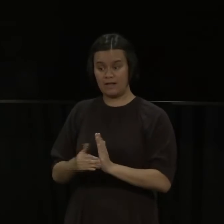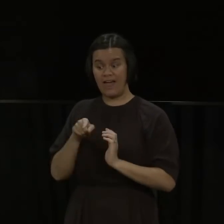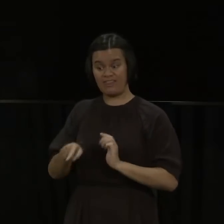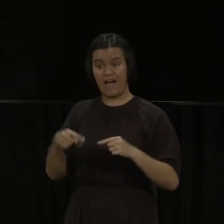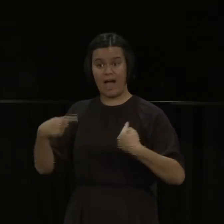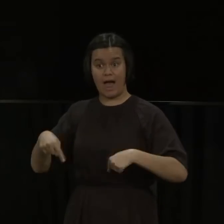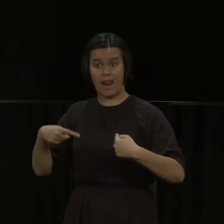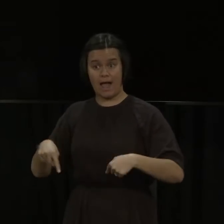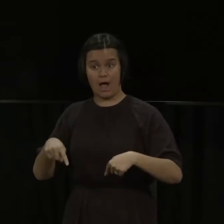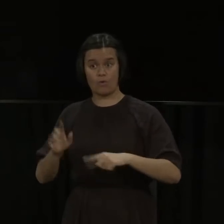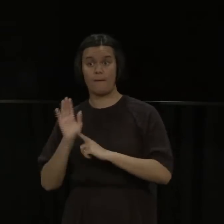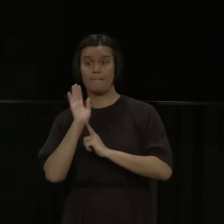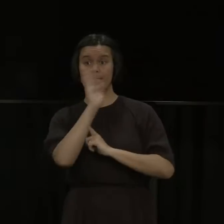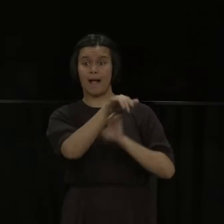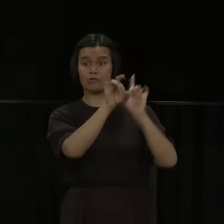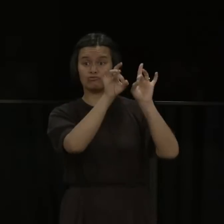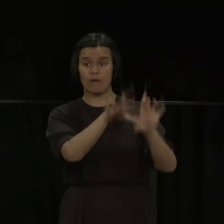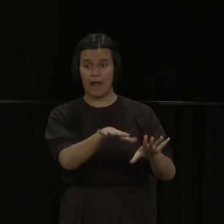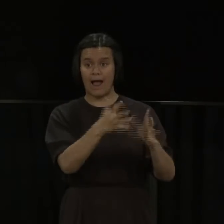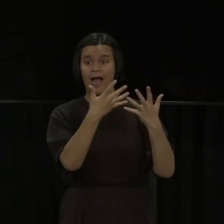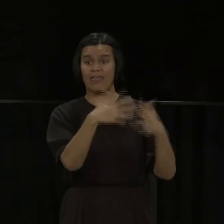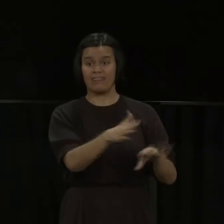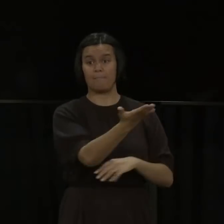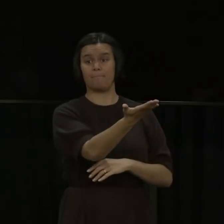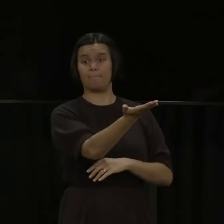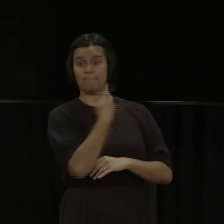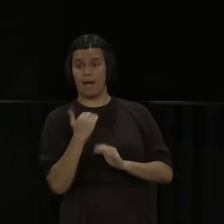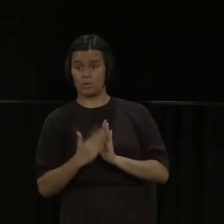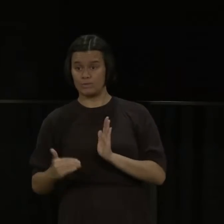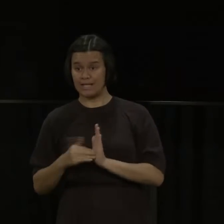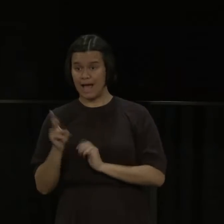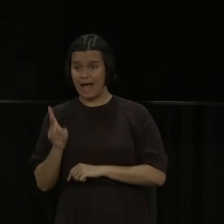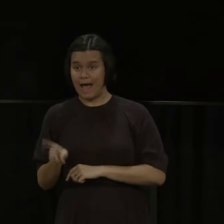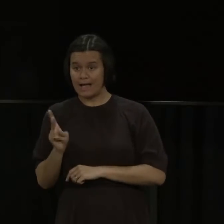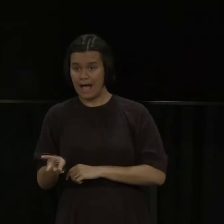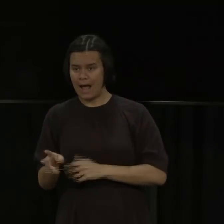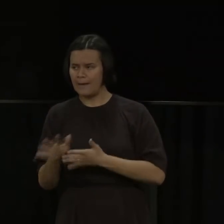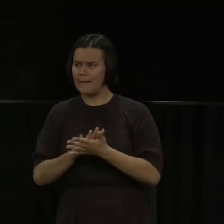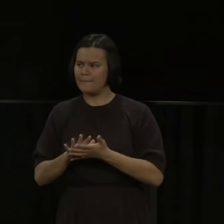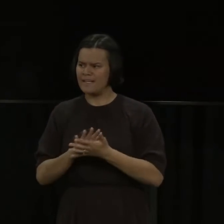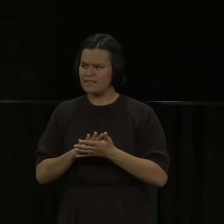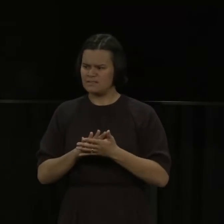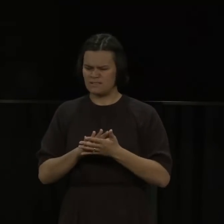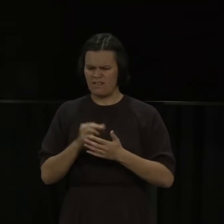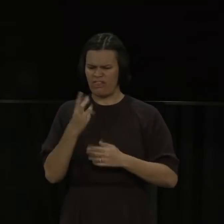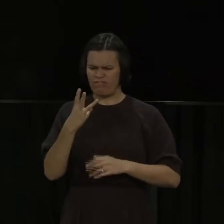New Zealand, if they were going to go back to Australia and